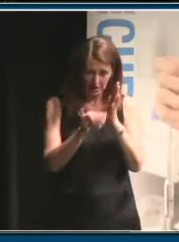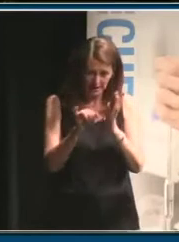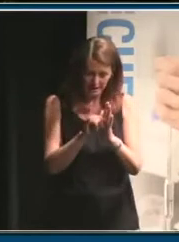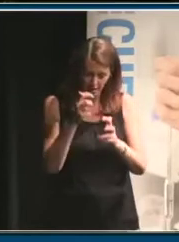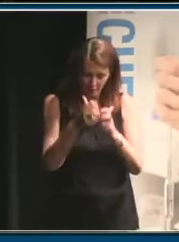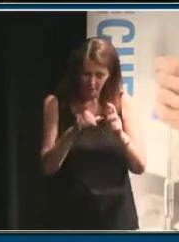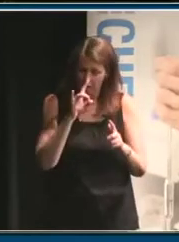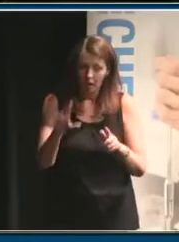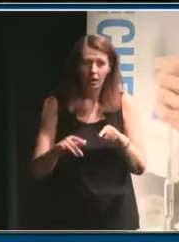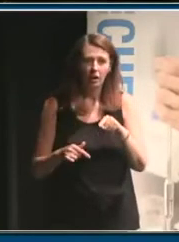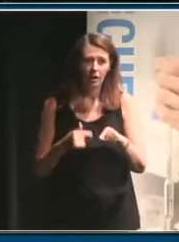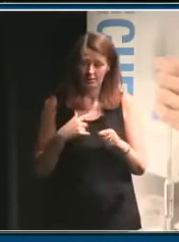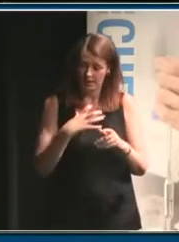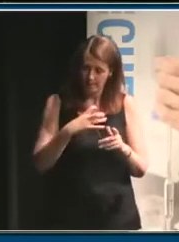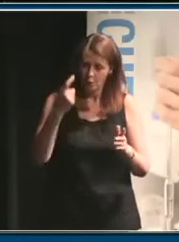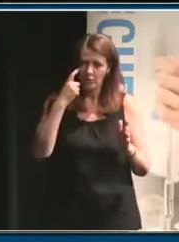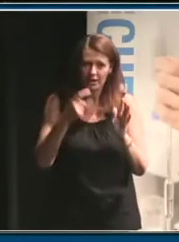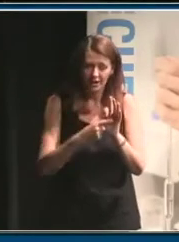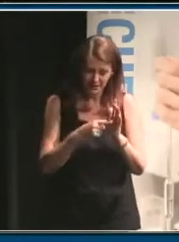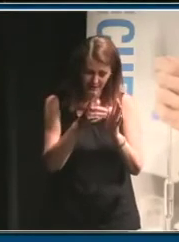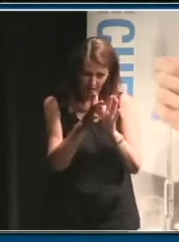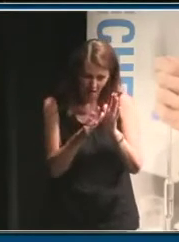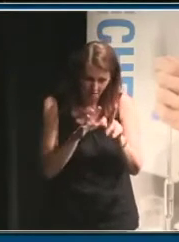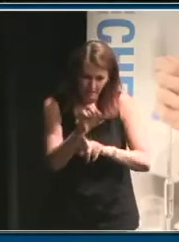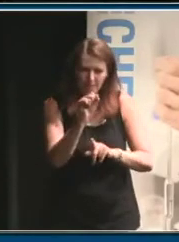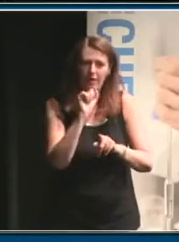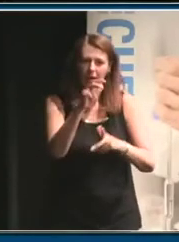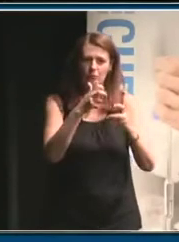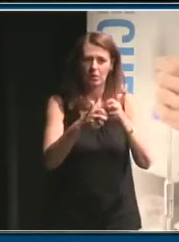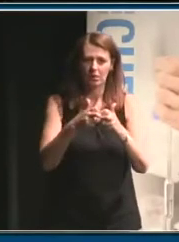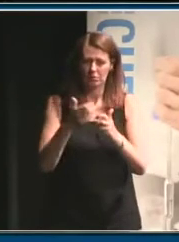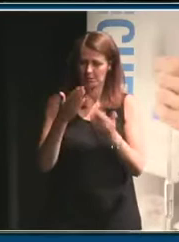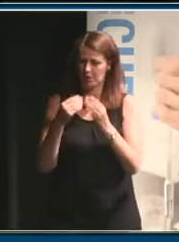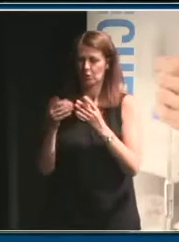I get more recognition from identifying the problem than solving the problem and I don't